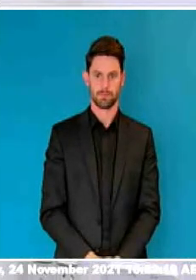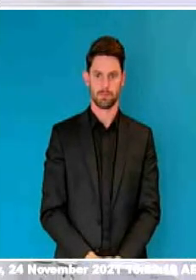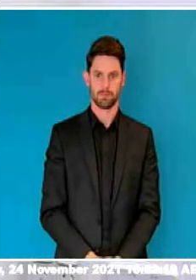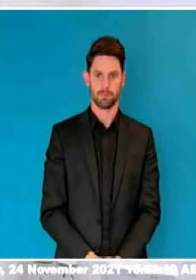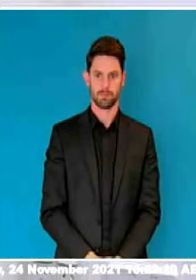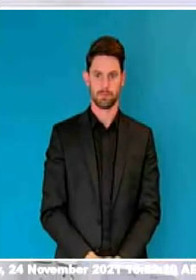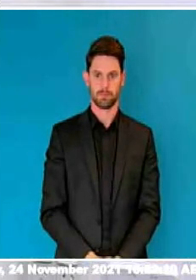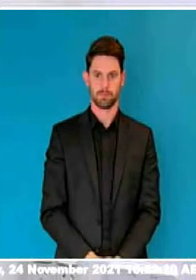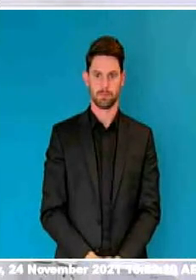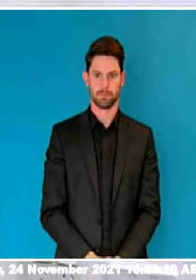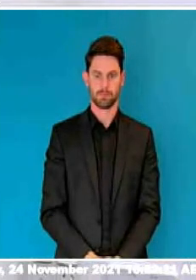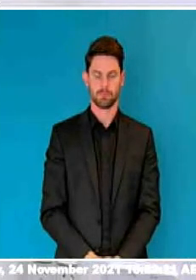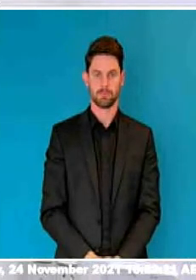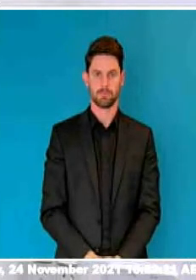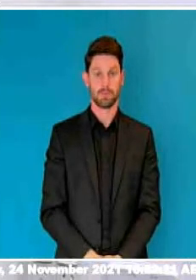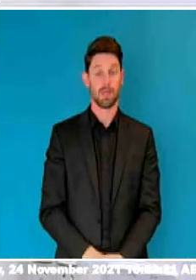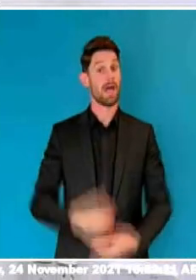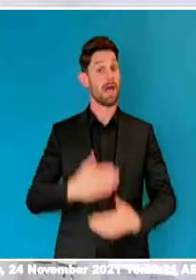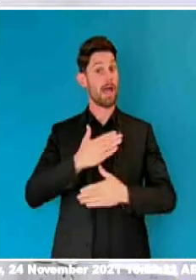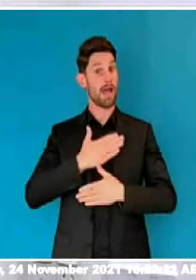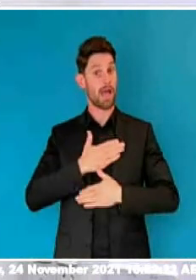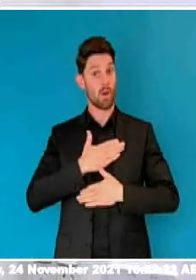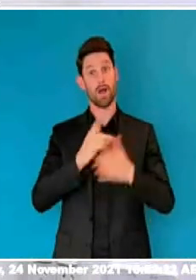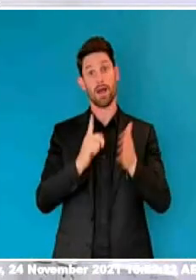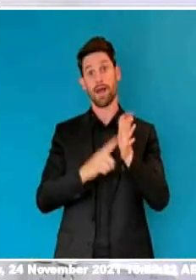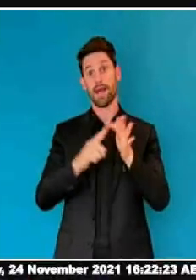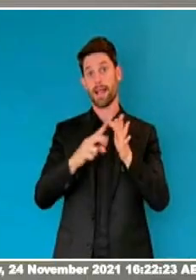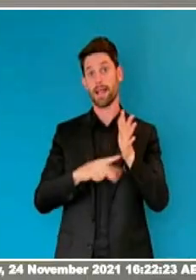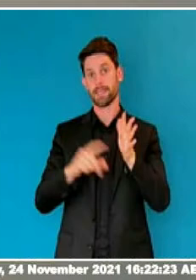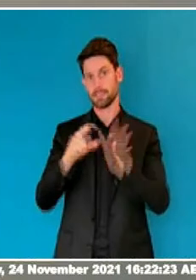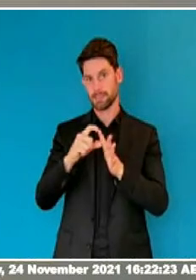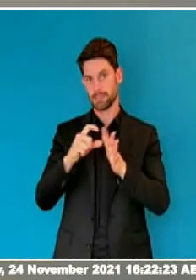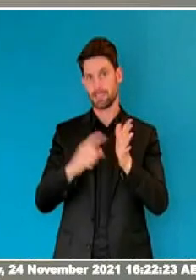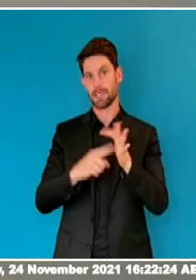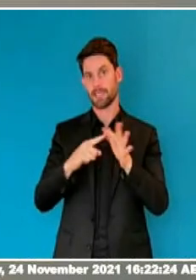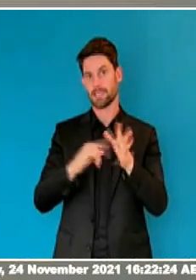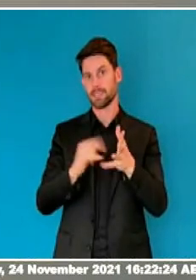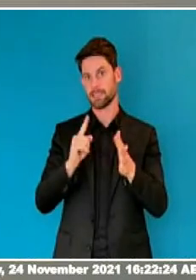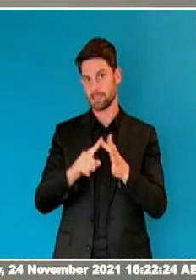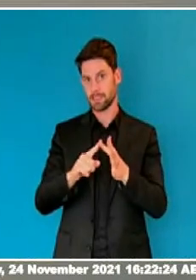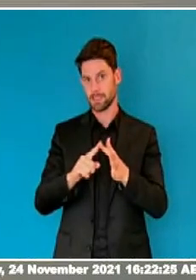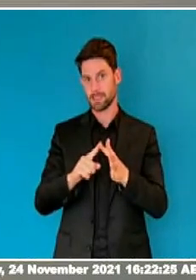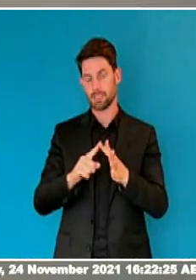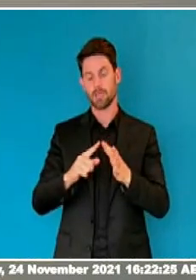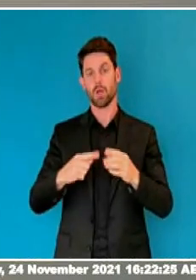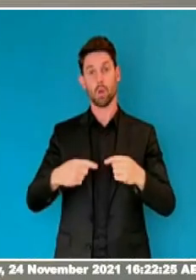Commissioner, at Lendlease at this stage we are I guess still on a journey